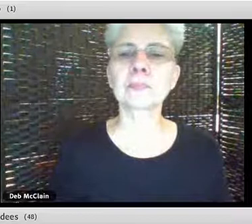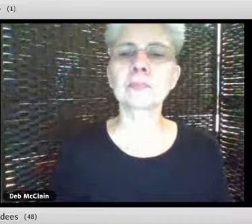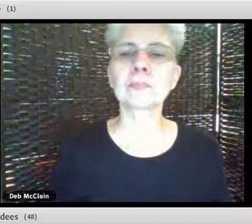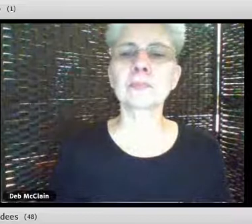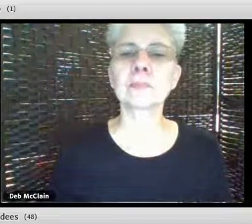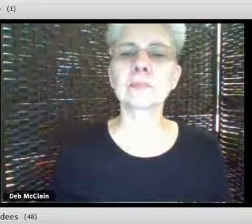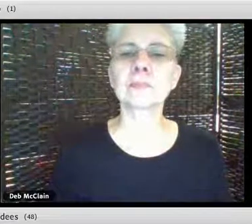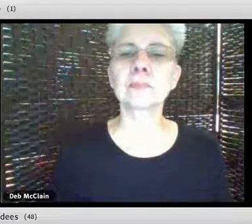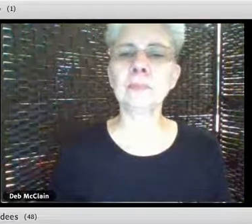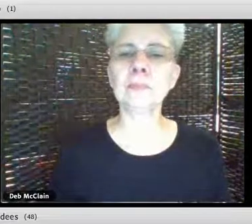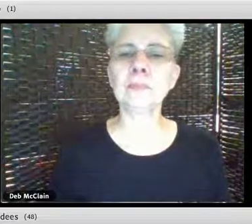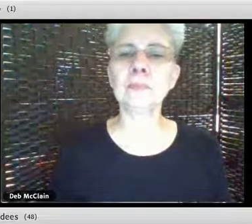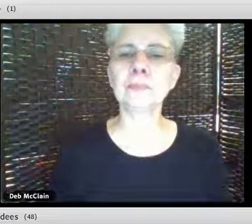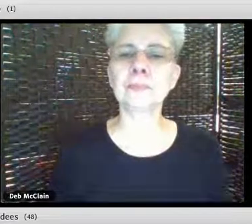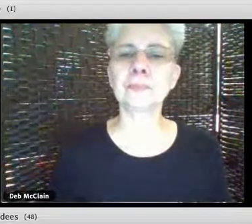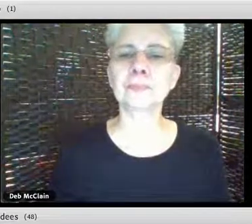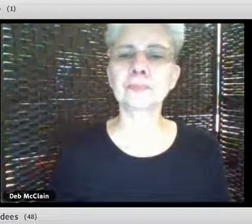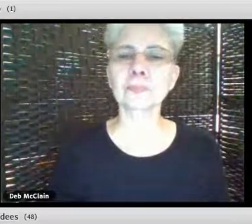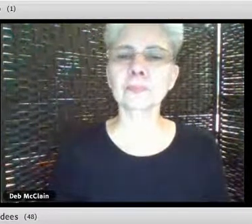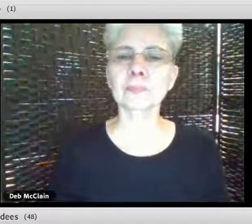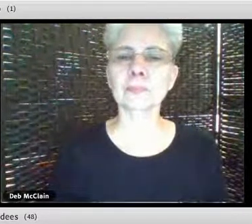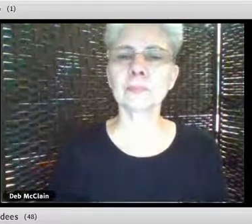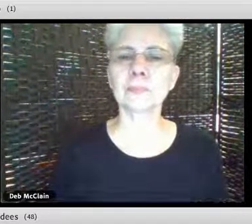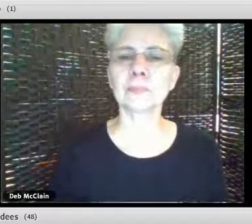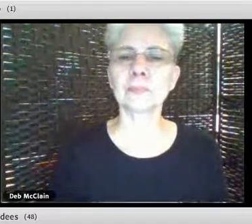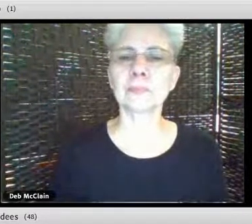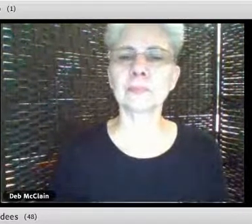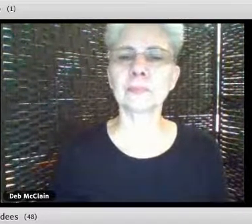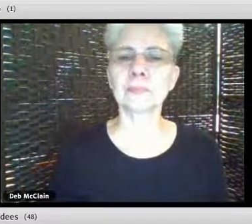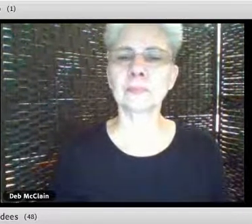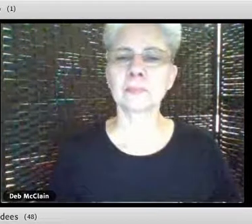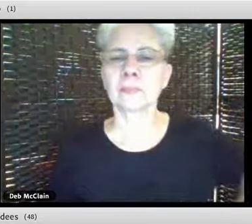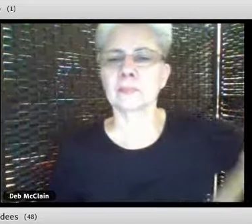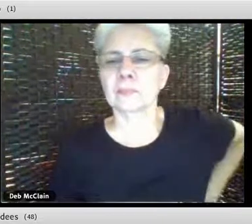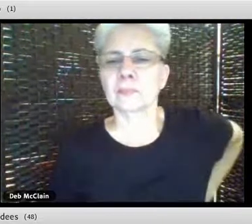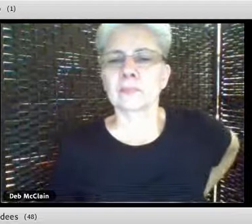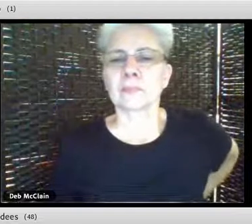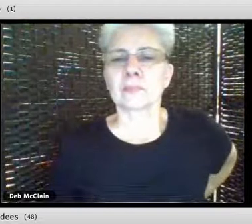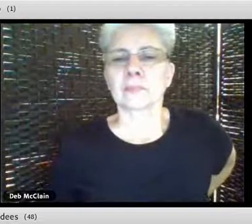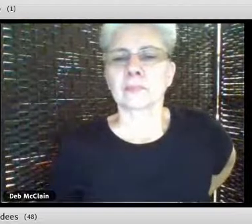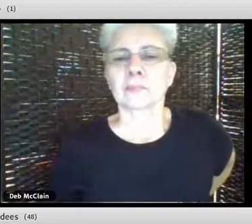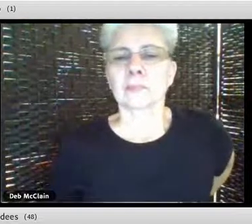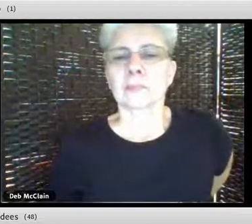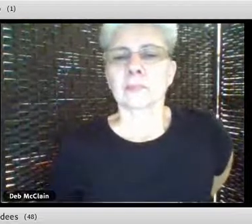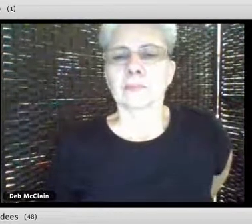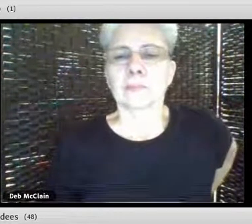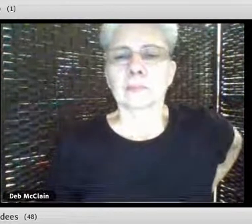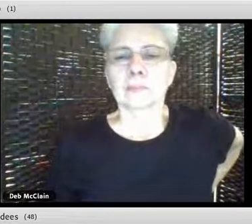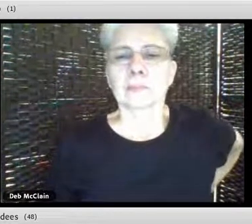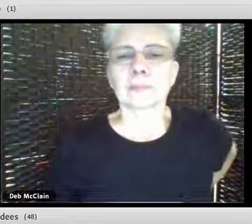So I'm going to scroll down just a little bit. There's one here.